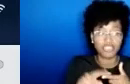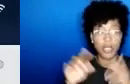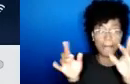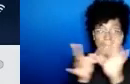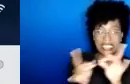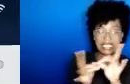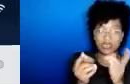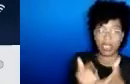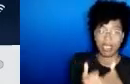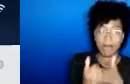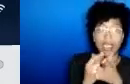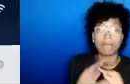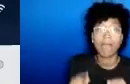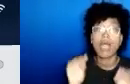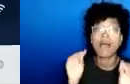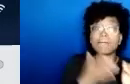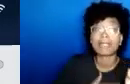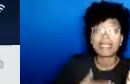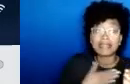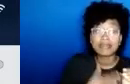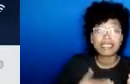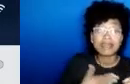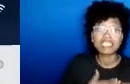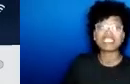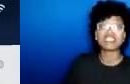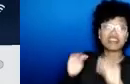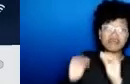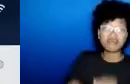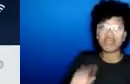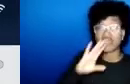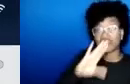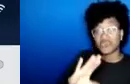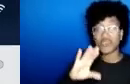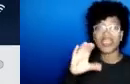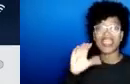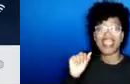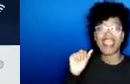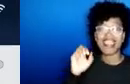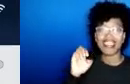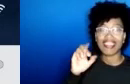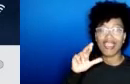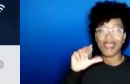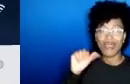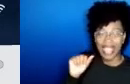07:19:45 But please do add the fact that this is AERA, so that we know right away what we